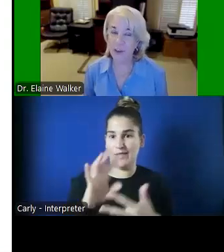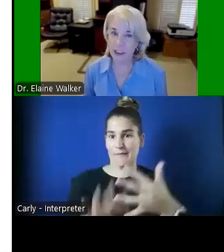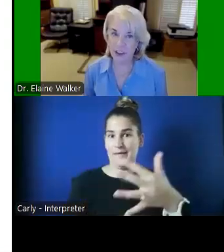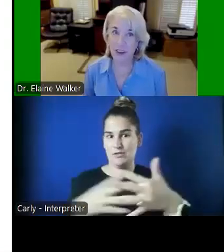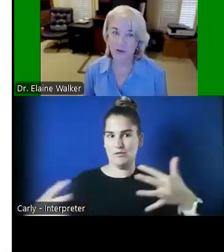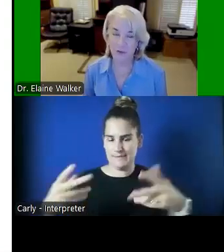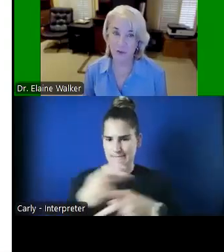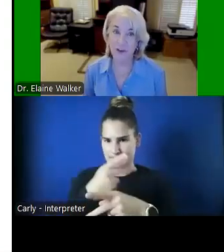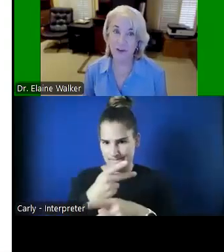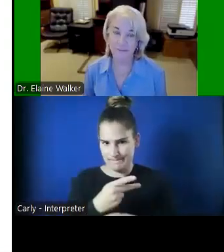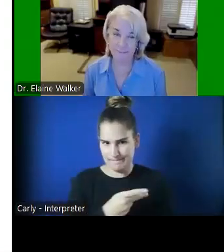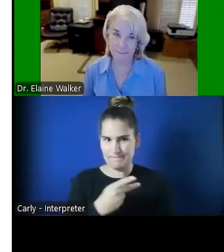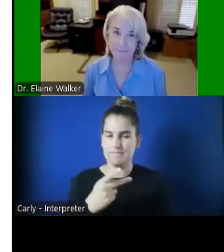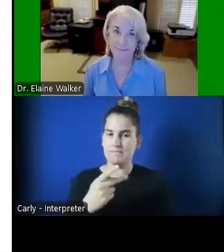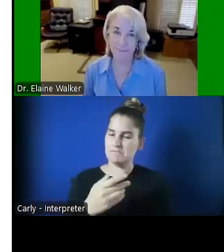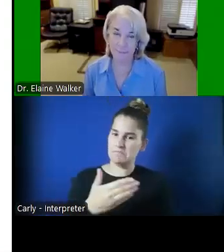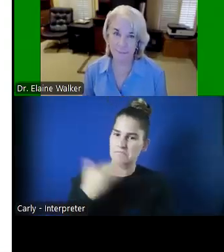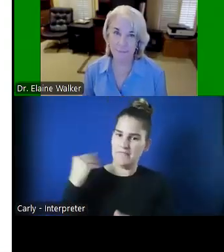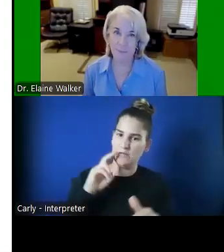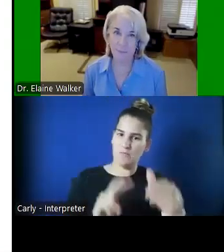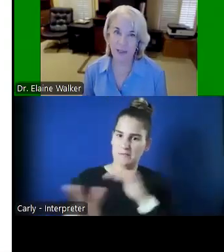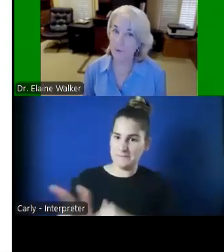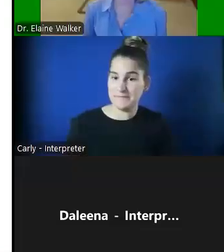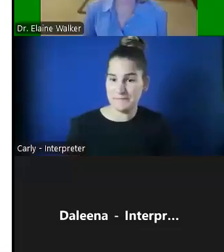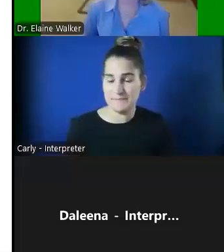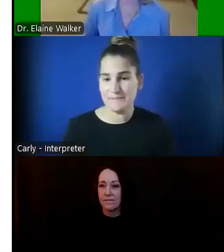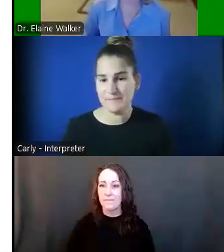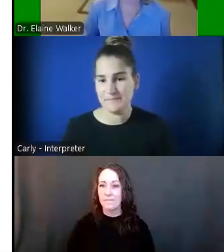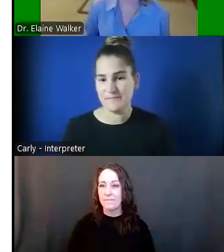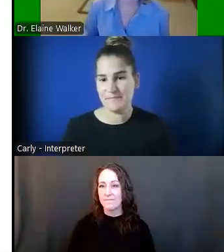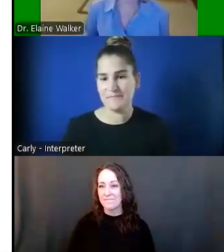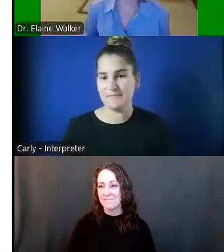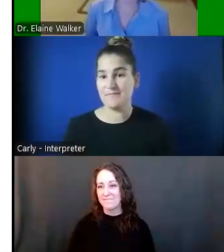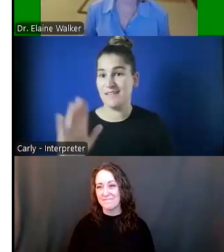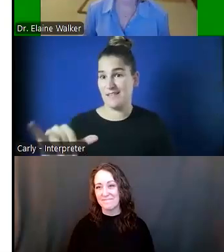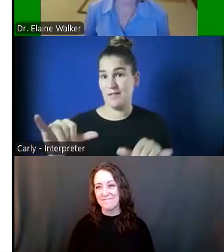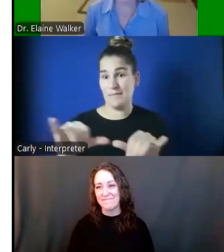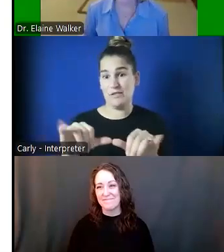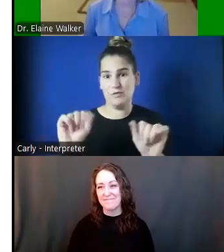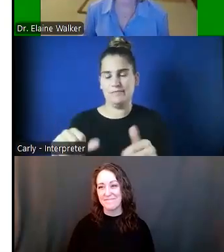prediction of conversion and their measures that could easily be administered and are often